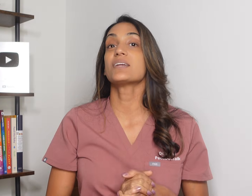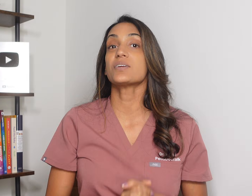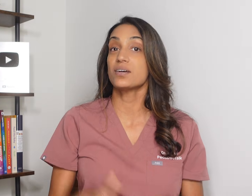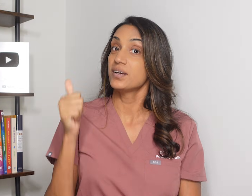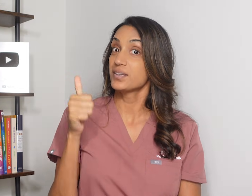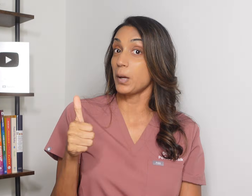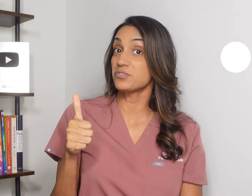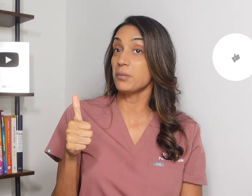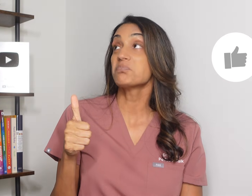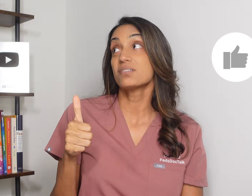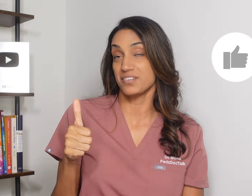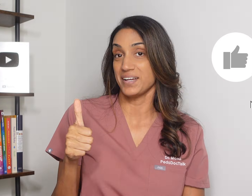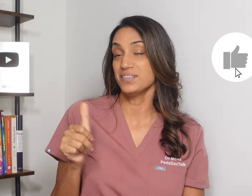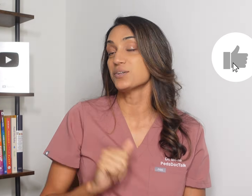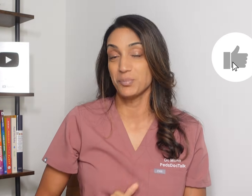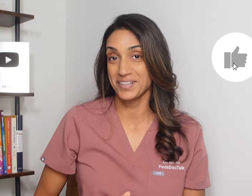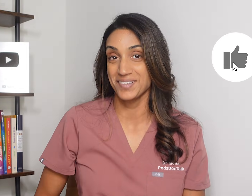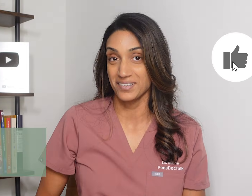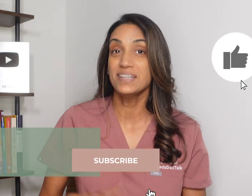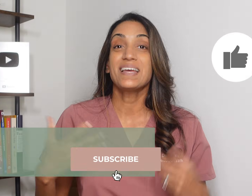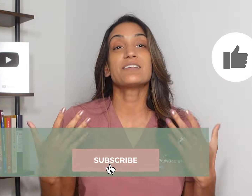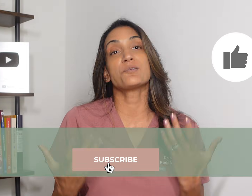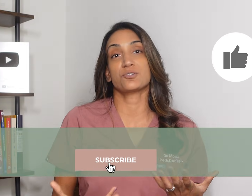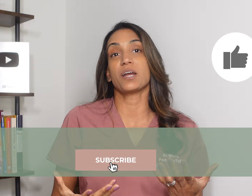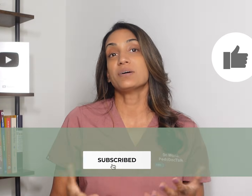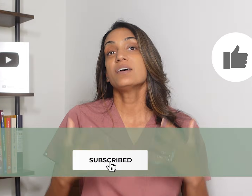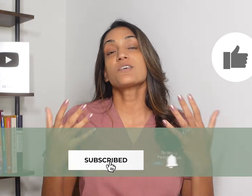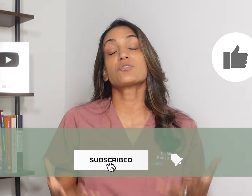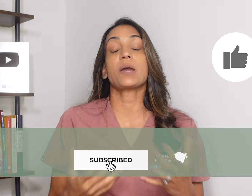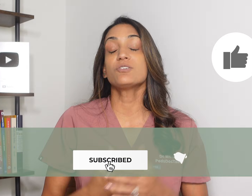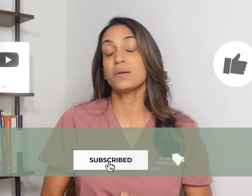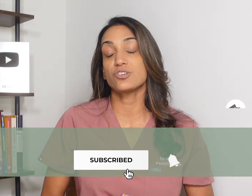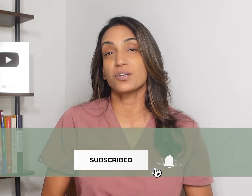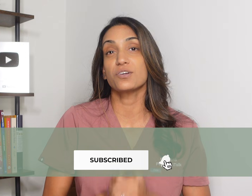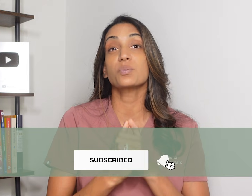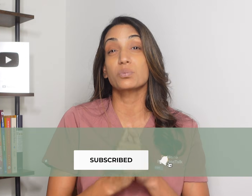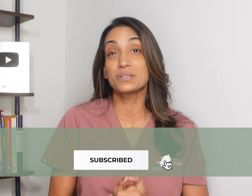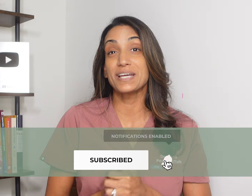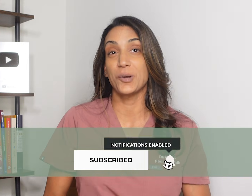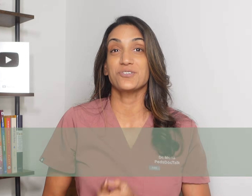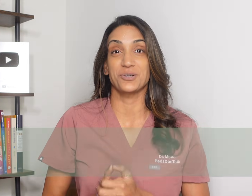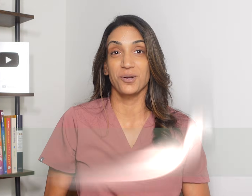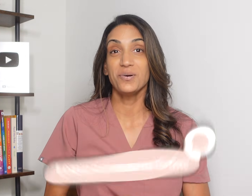Give it a thumbs up sign. No pun intended and subscribe! Subscribing to my channel is what really helps it grow